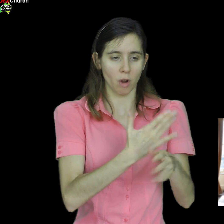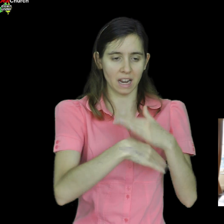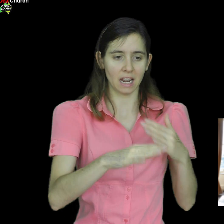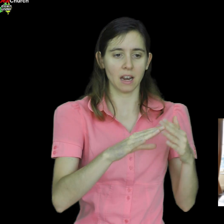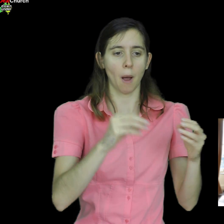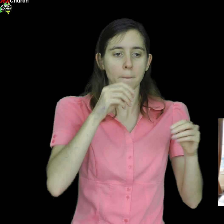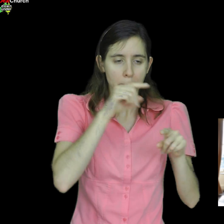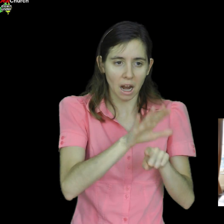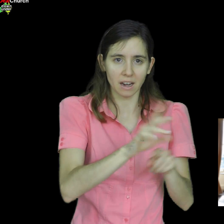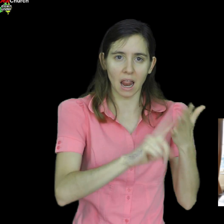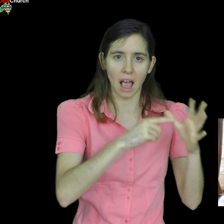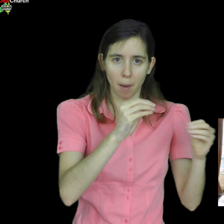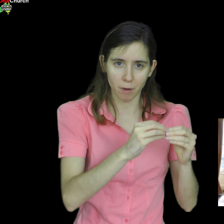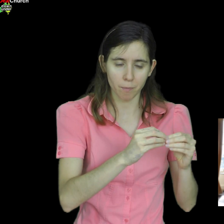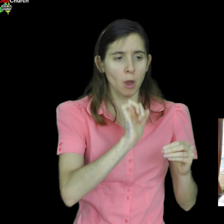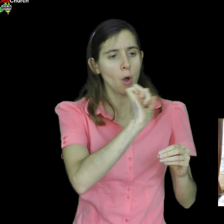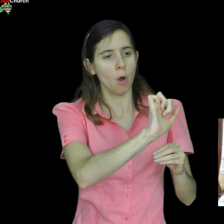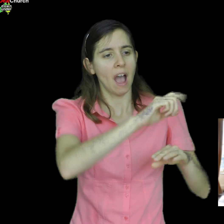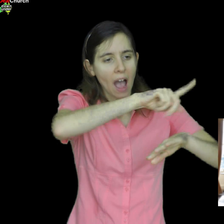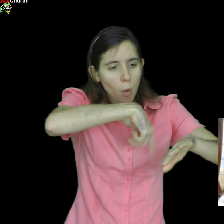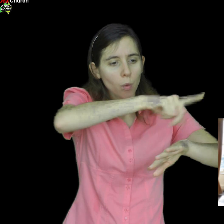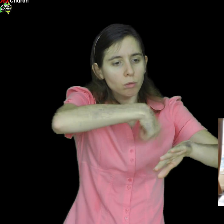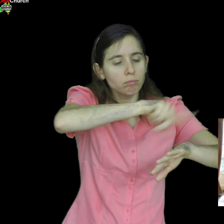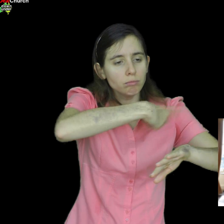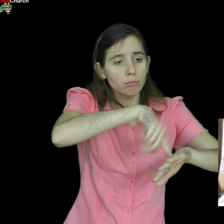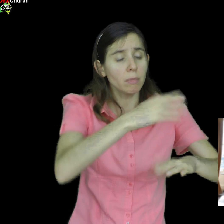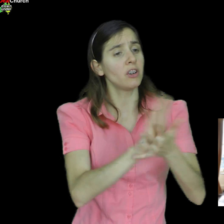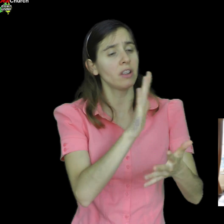the hours were long, she was happy to have a job to support herself and her